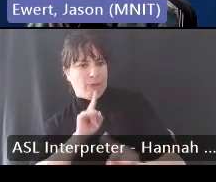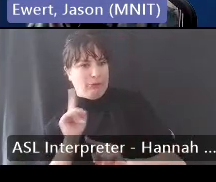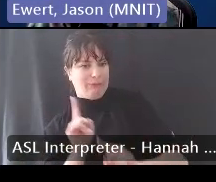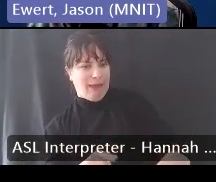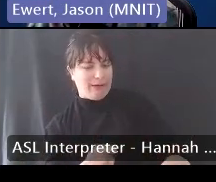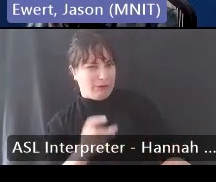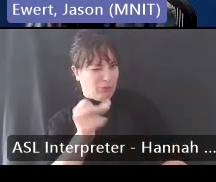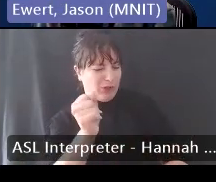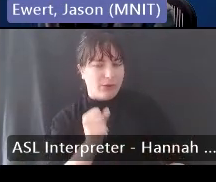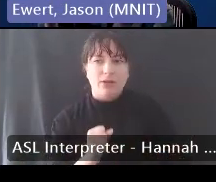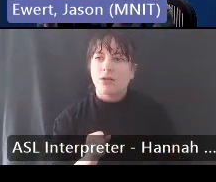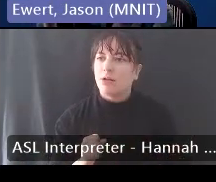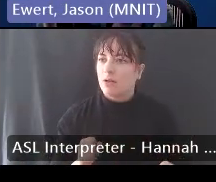I want to make sure everyone's hearing--